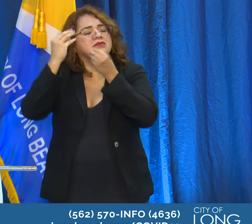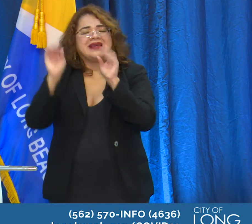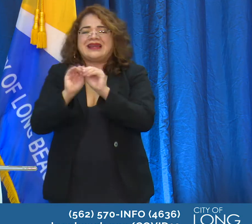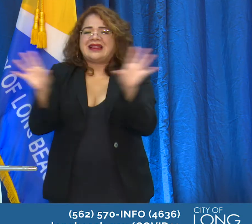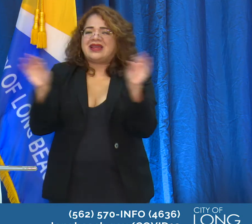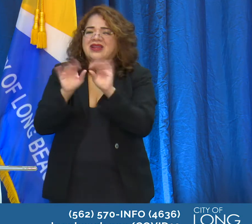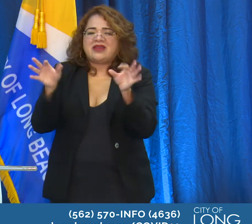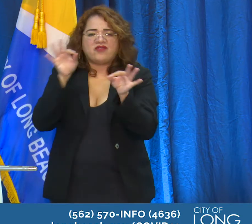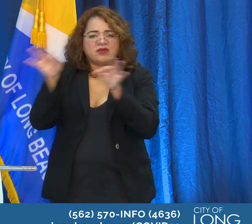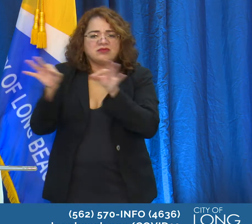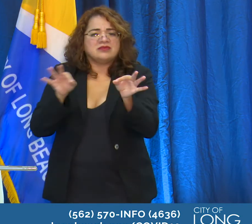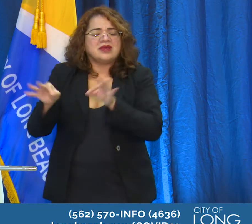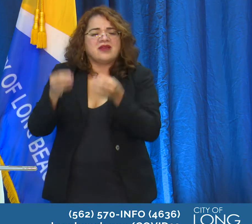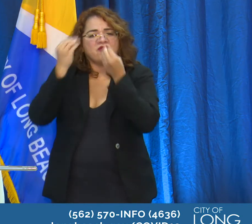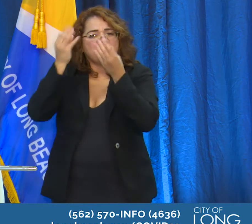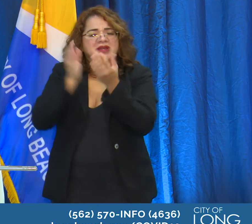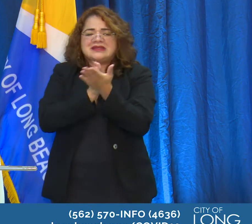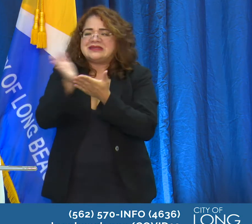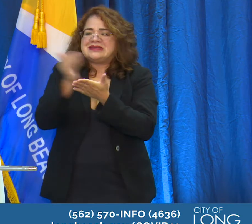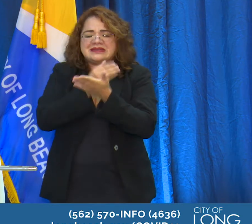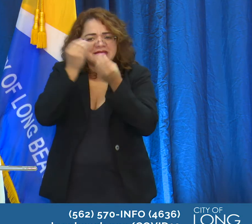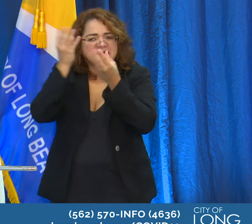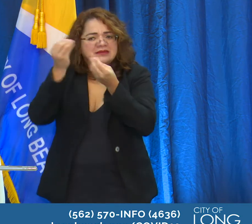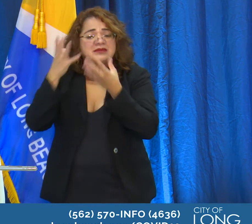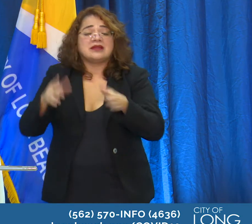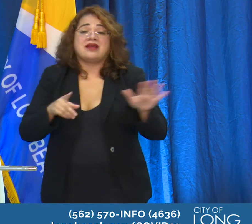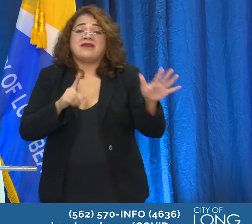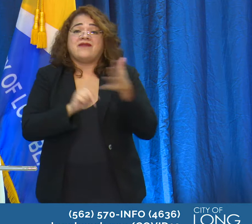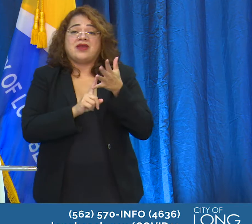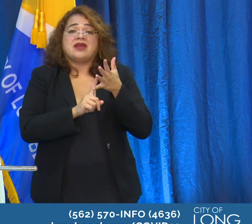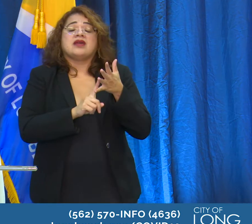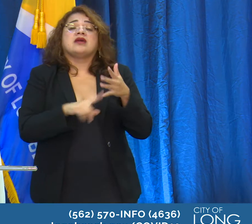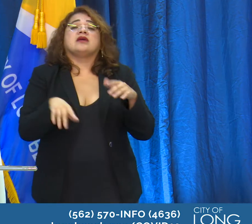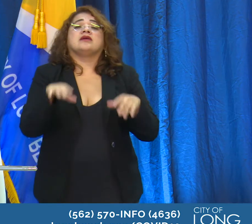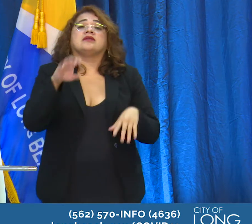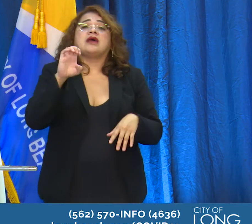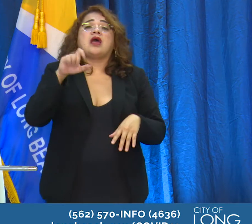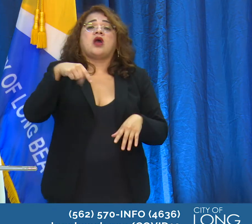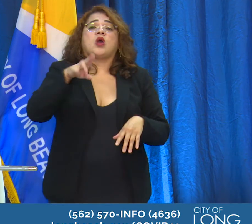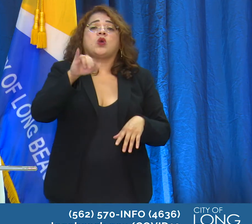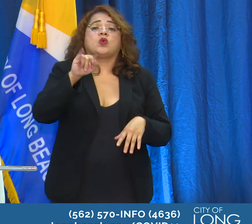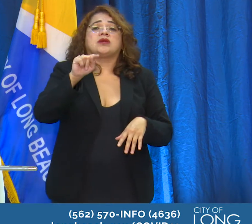And finally, the fifth segment is measures to ensure equitable access to critical services.